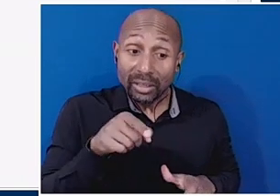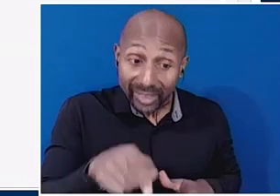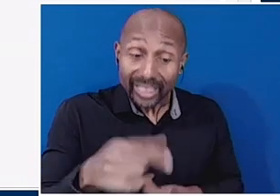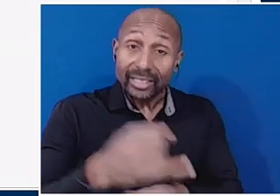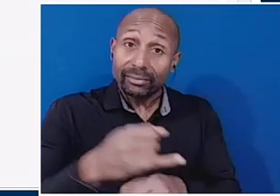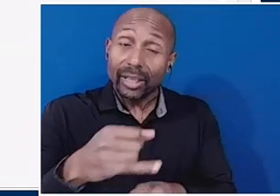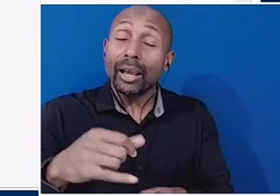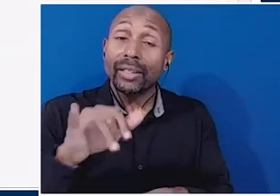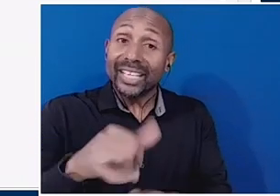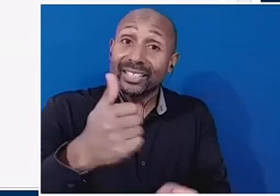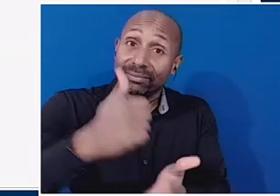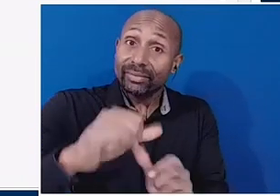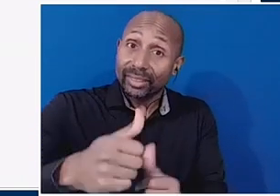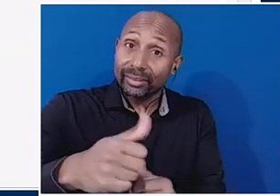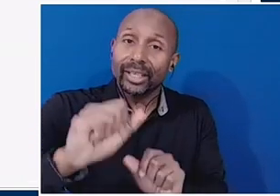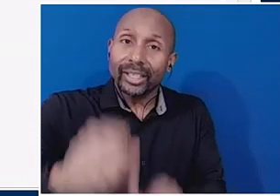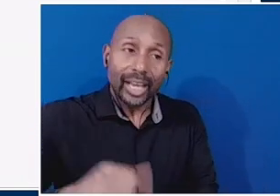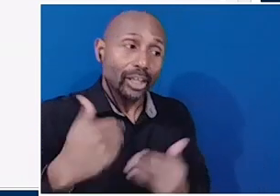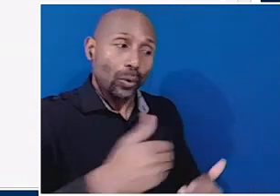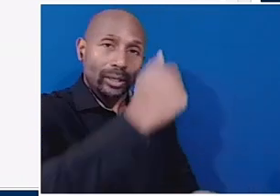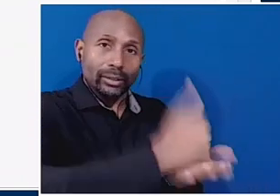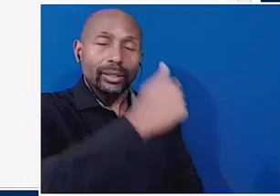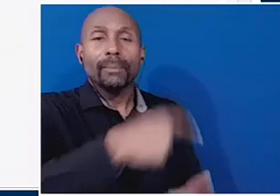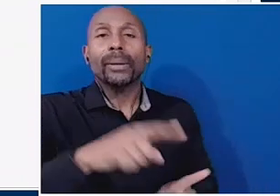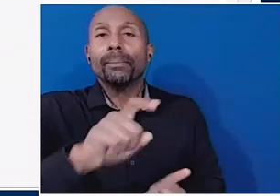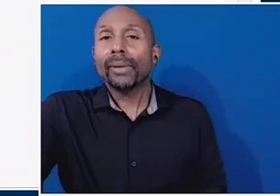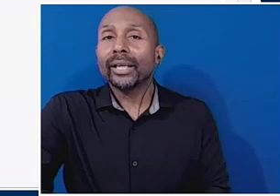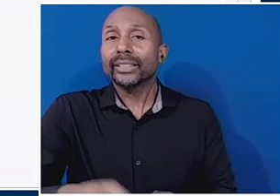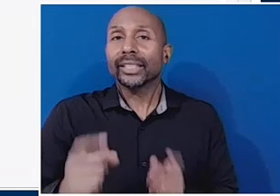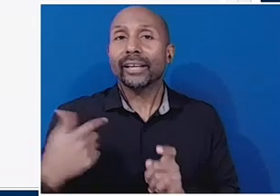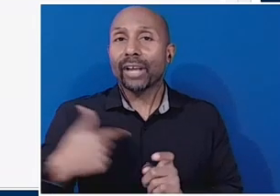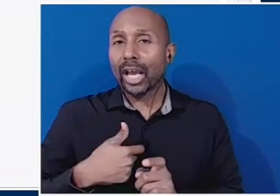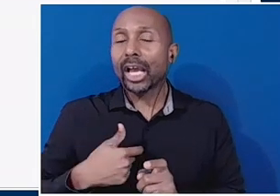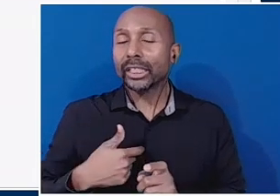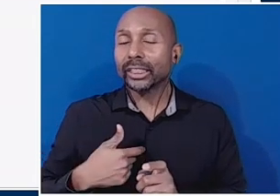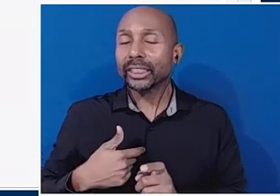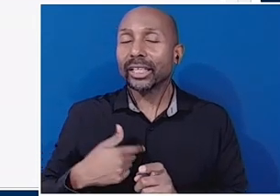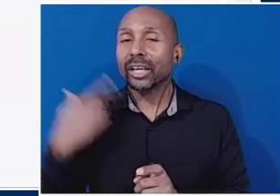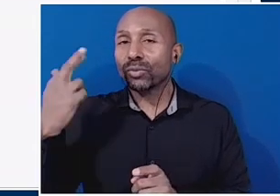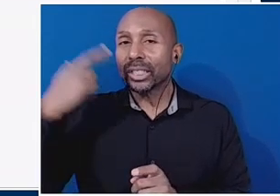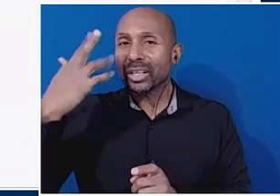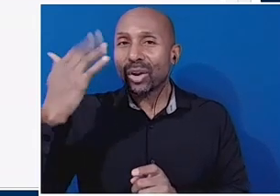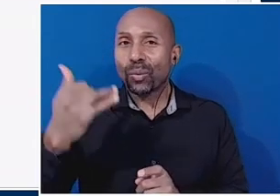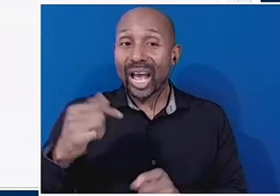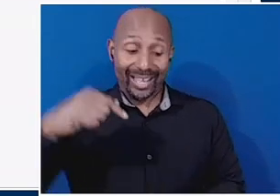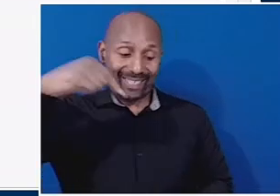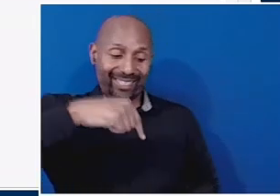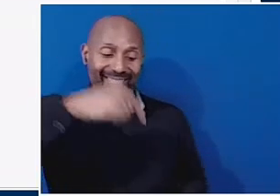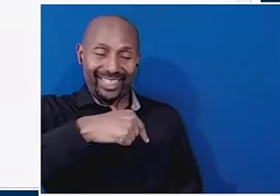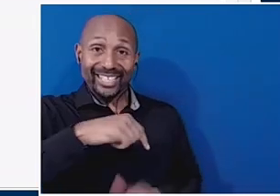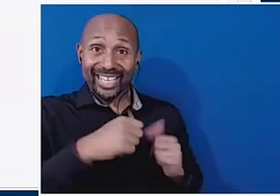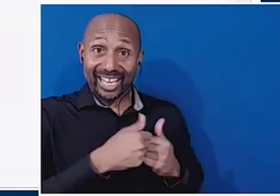basically a rationale of why that other agency's action did not preclude their